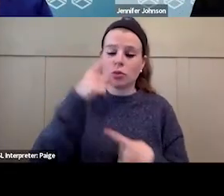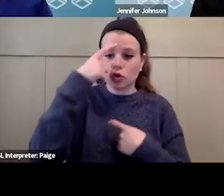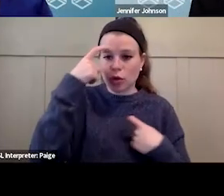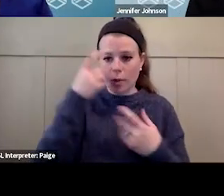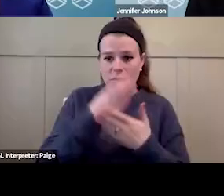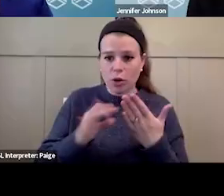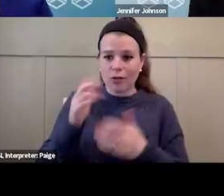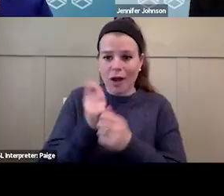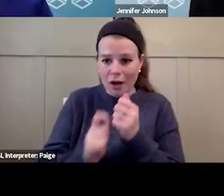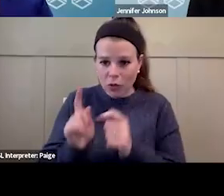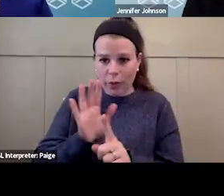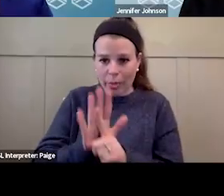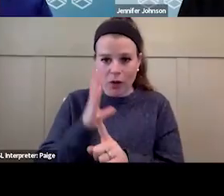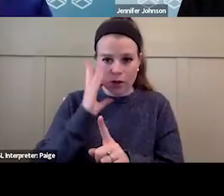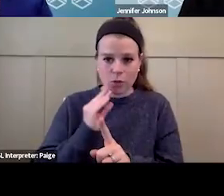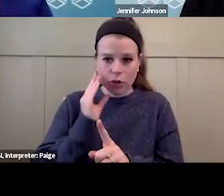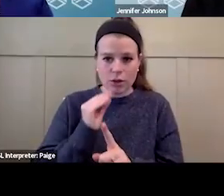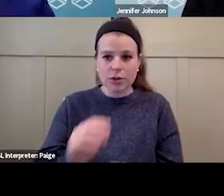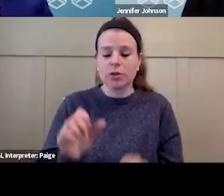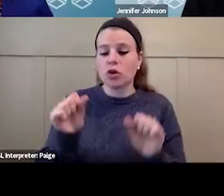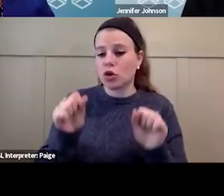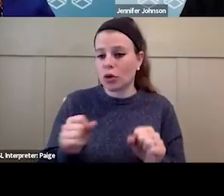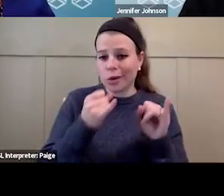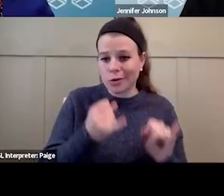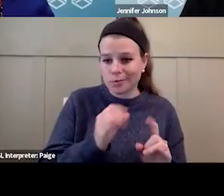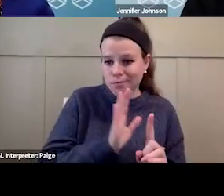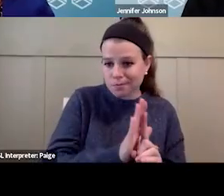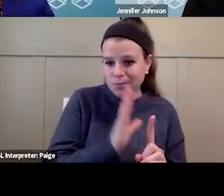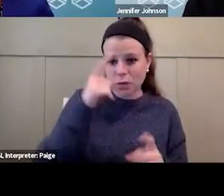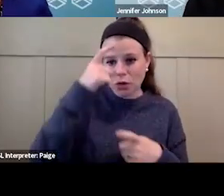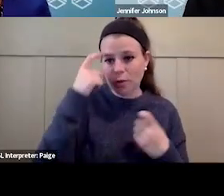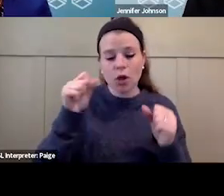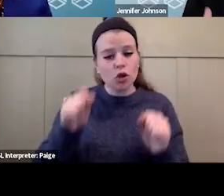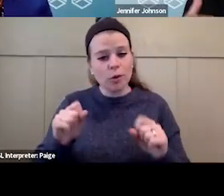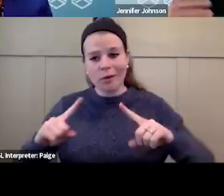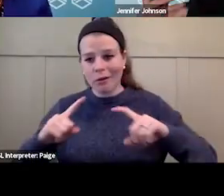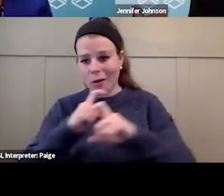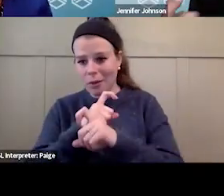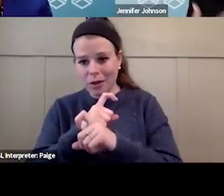experience that comes before us. That can be an individual trauma, it can be complex trauma, and that can